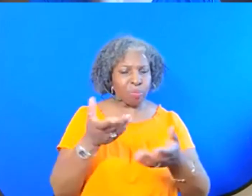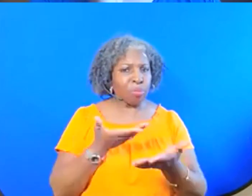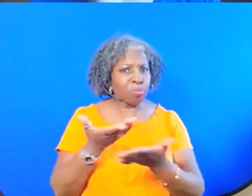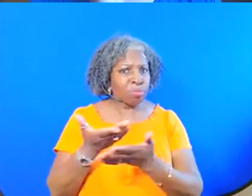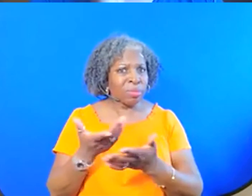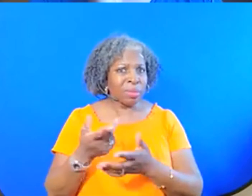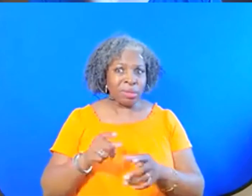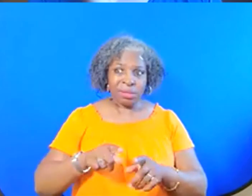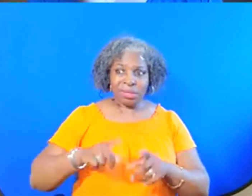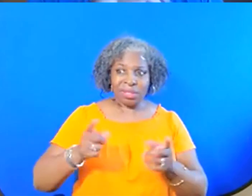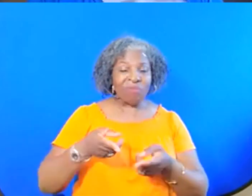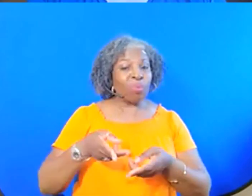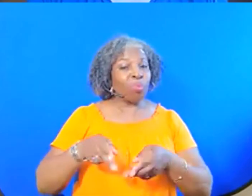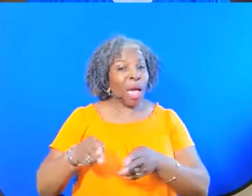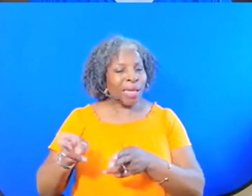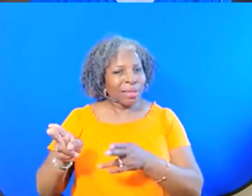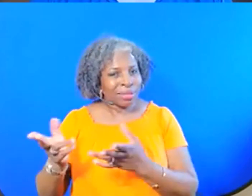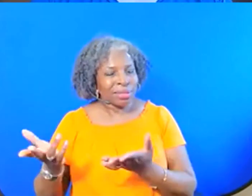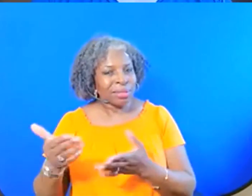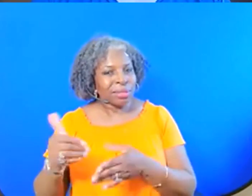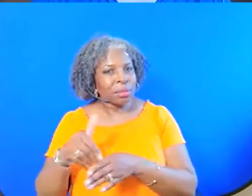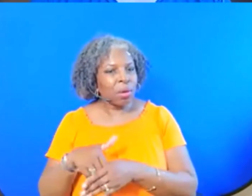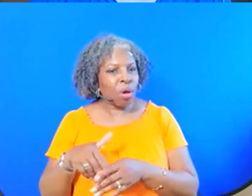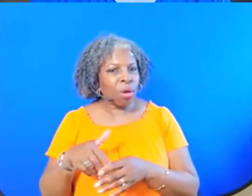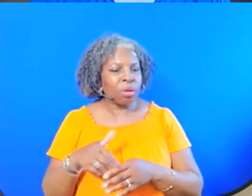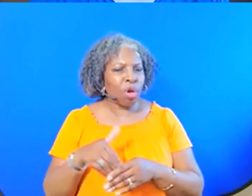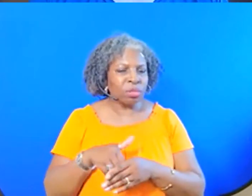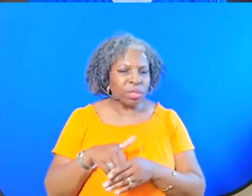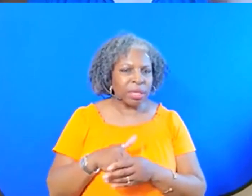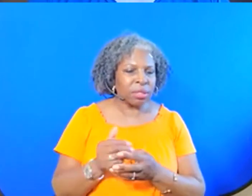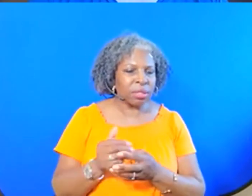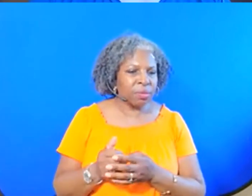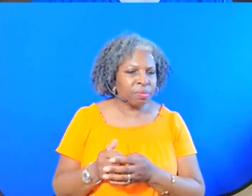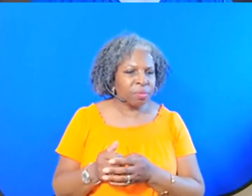CÍARAN: I want to come back to your allotment project, though,